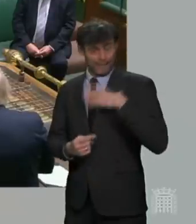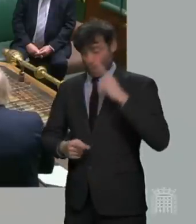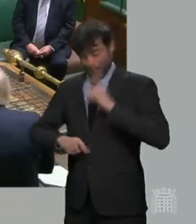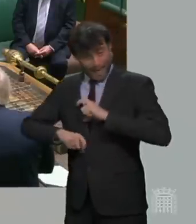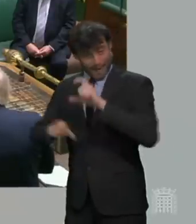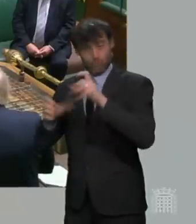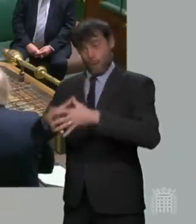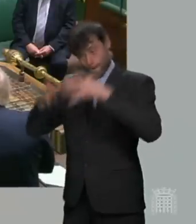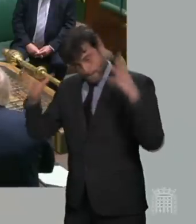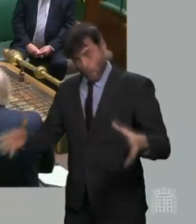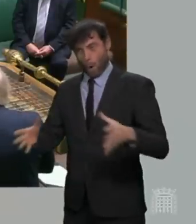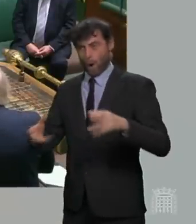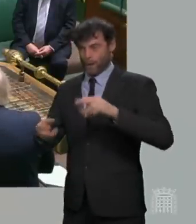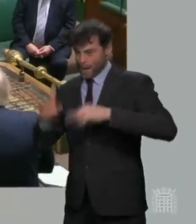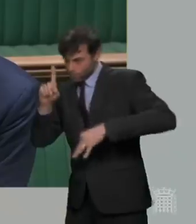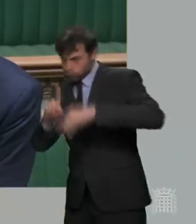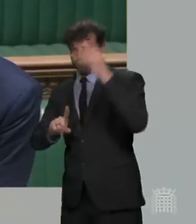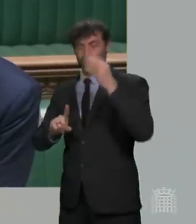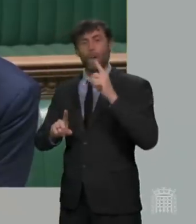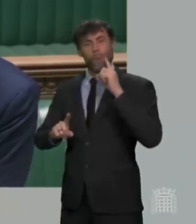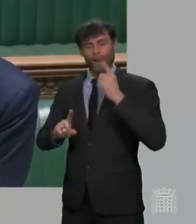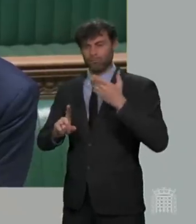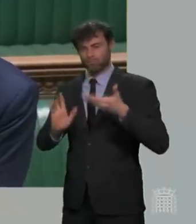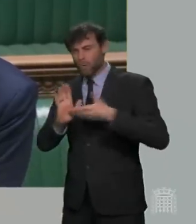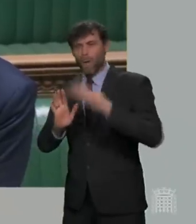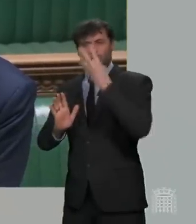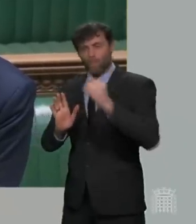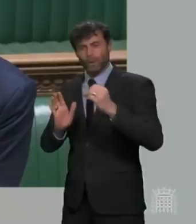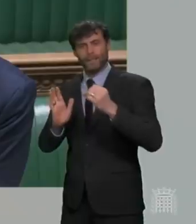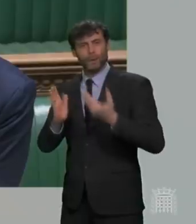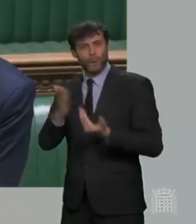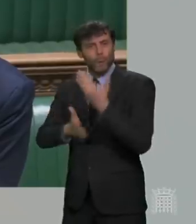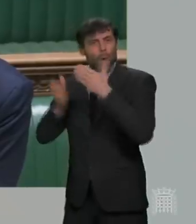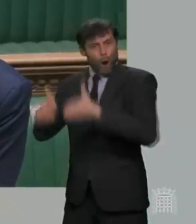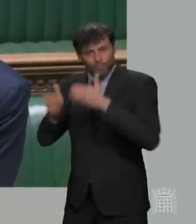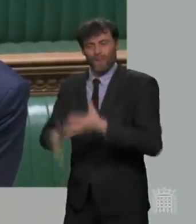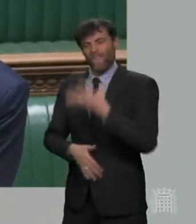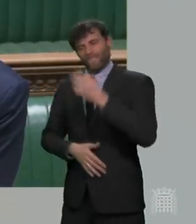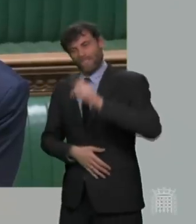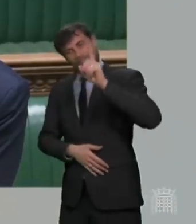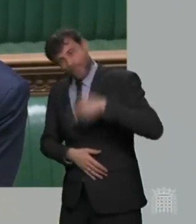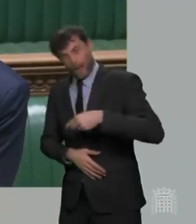go on and build 40 more hospitals and recruit 50,000 more nurses, and we are going to get on